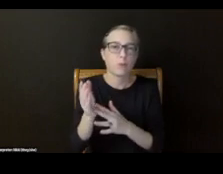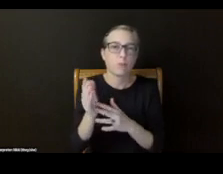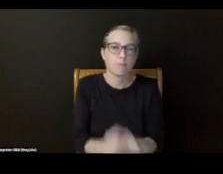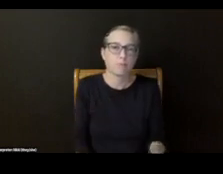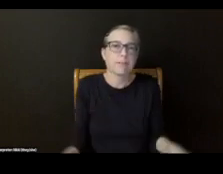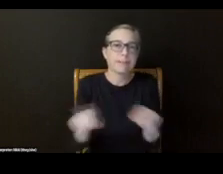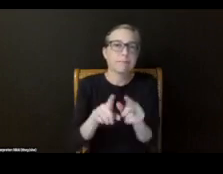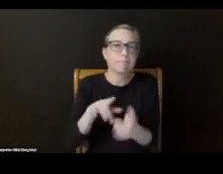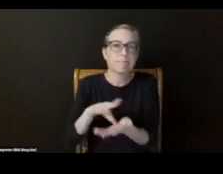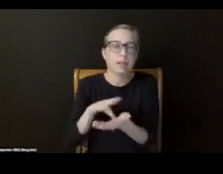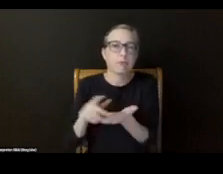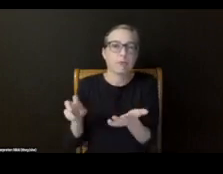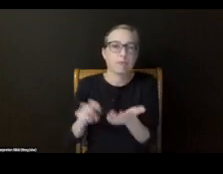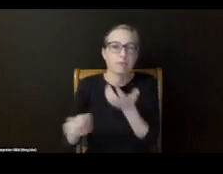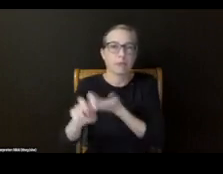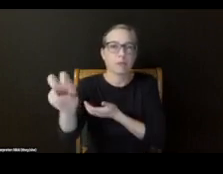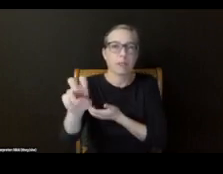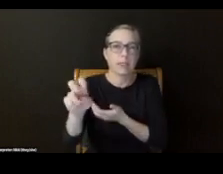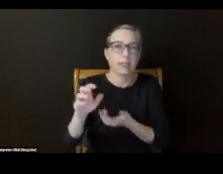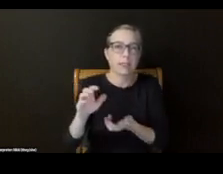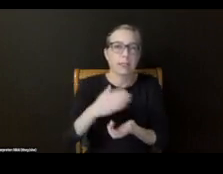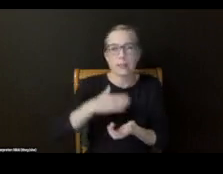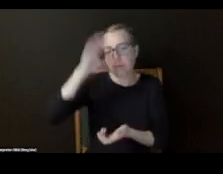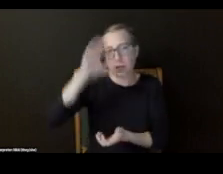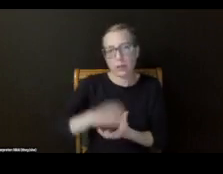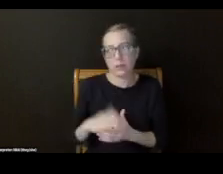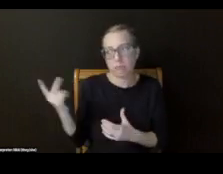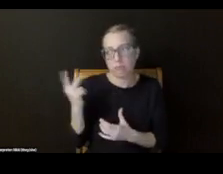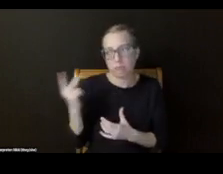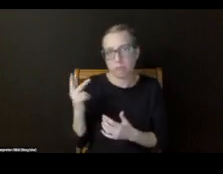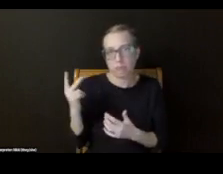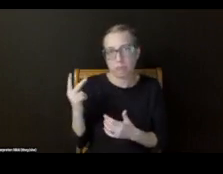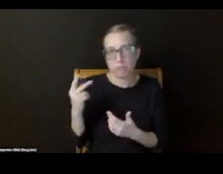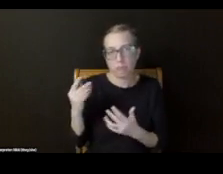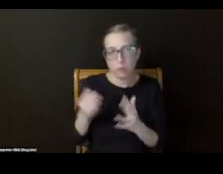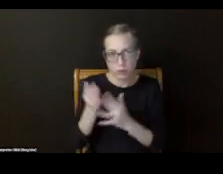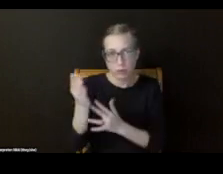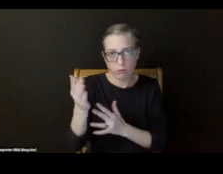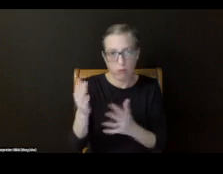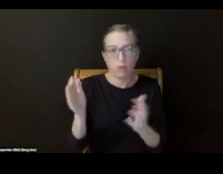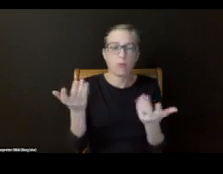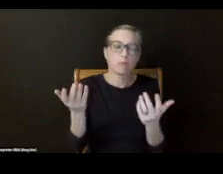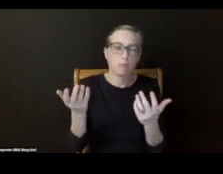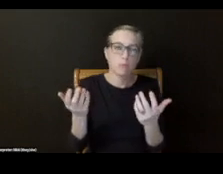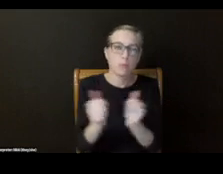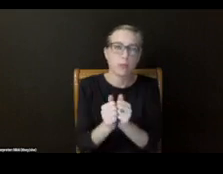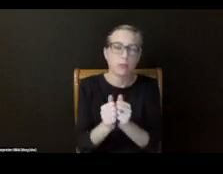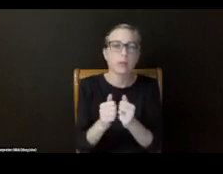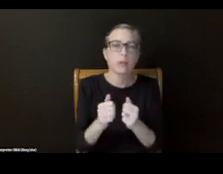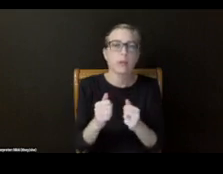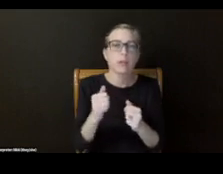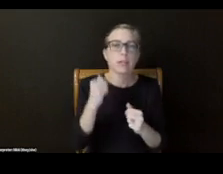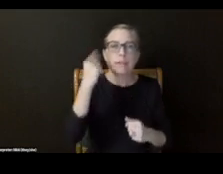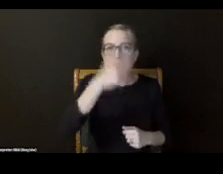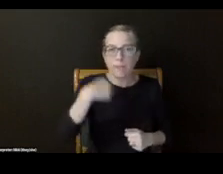especially with plenty of surgeries and finger separation surgery.